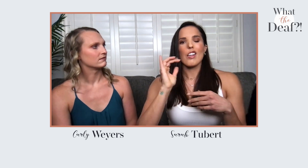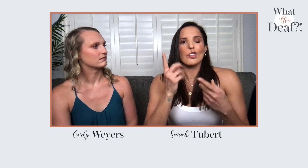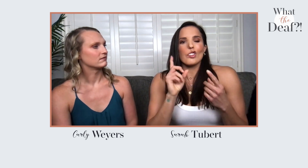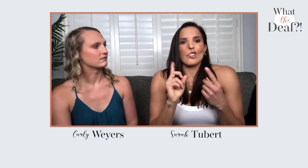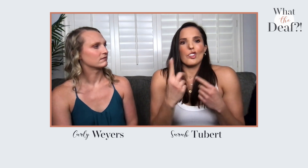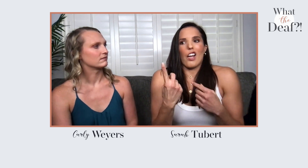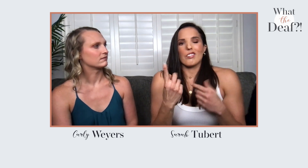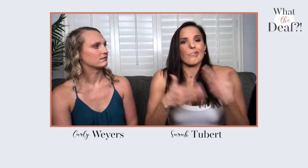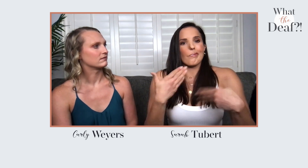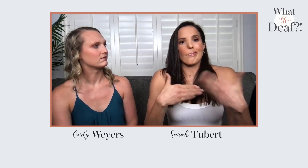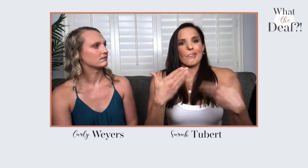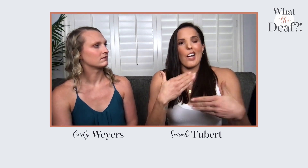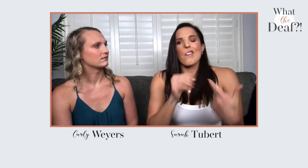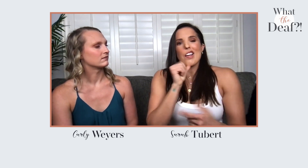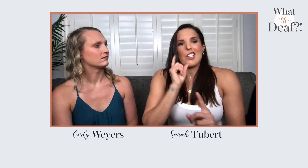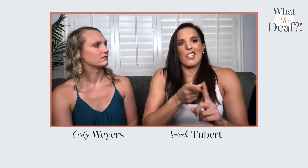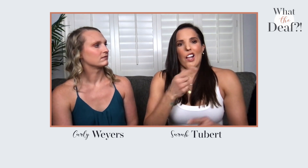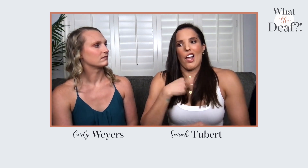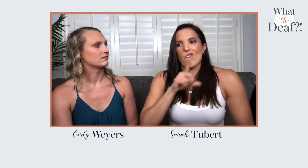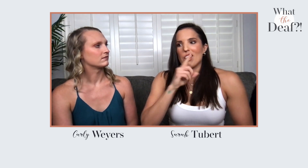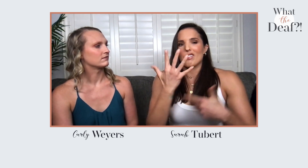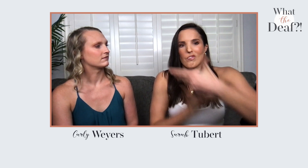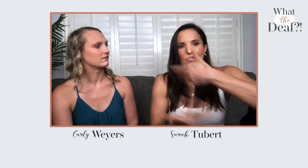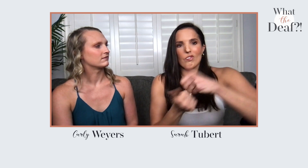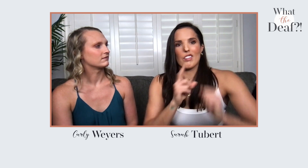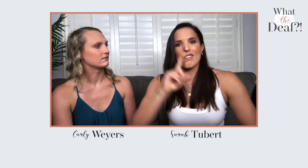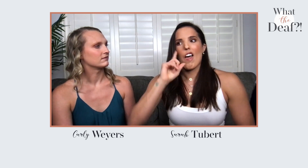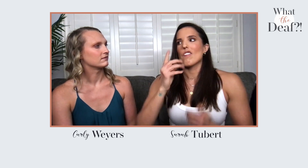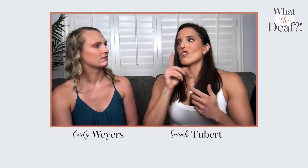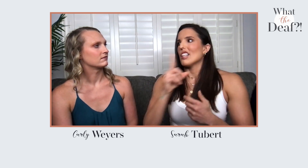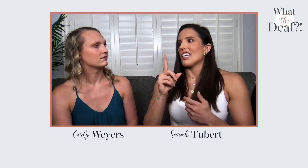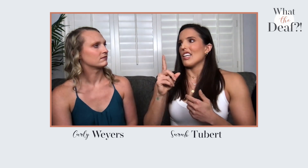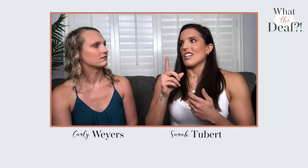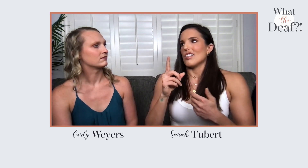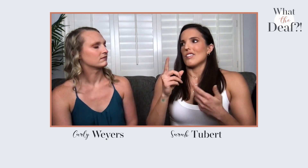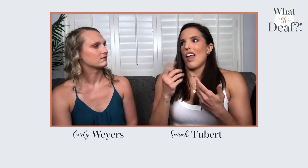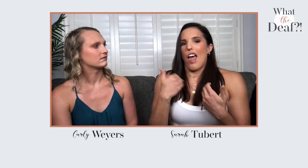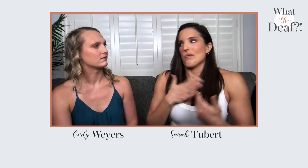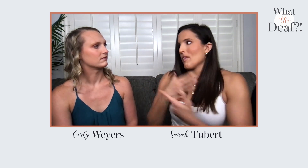turning my hearing aids on and just going with the flow. And it wasn't until I really interacted with the deaf community